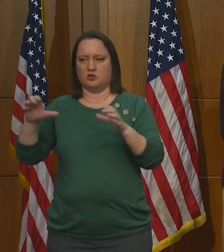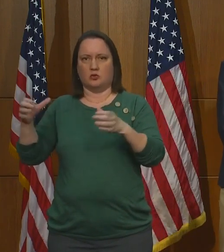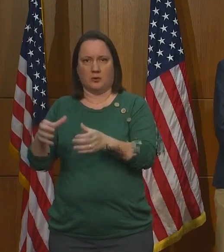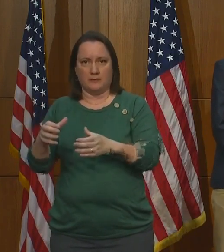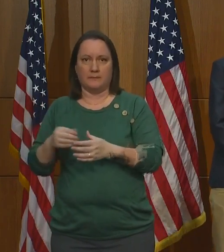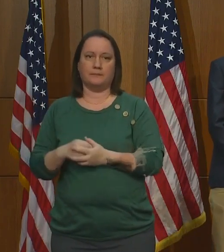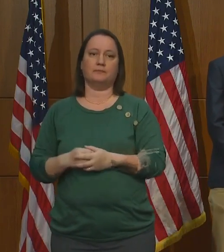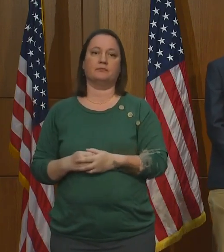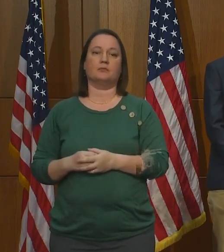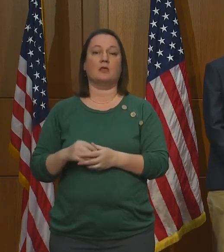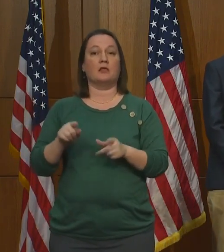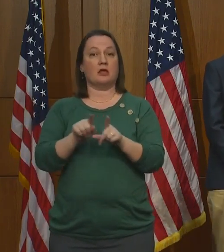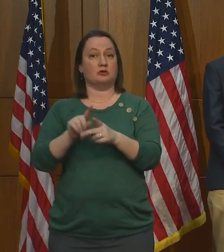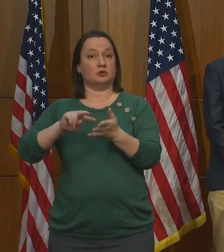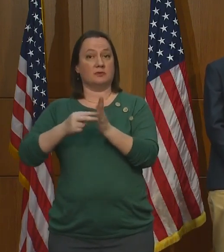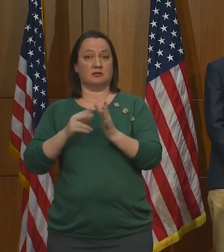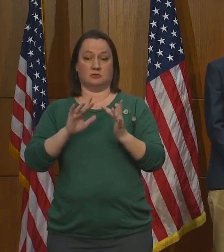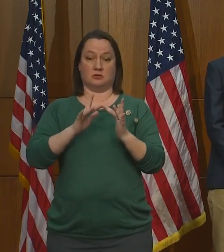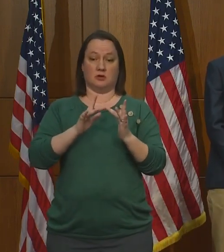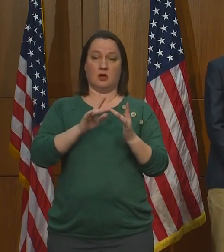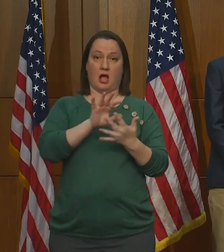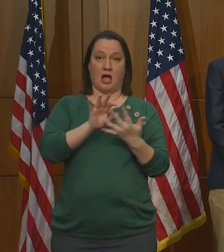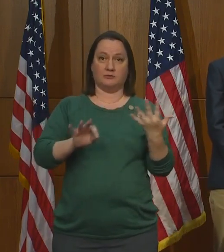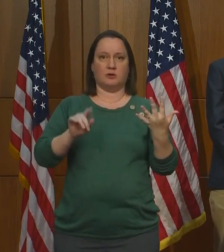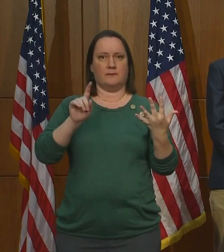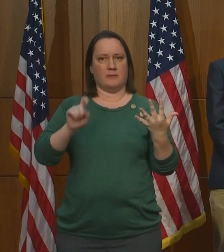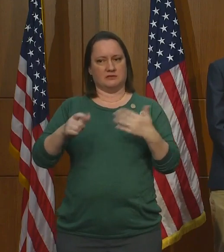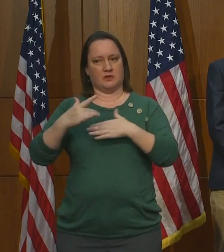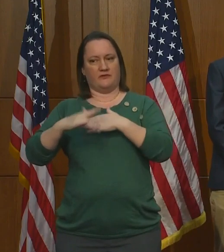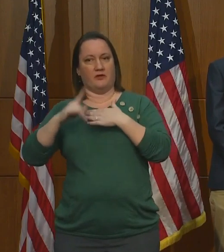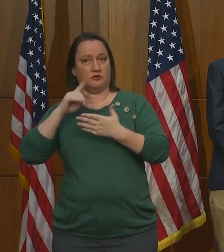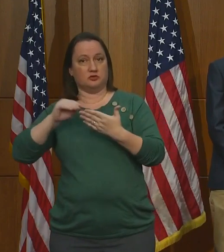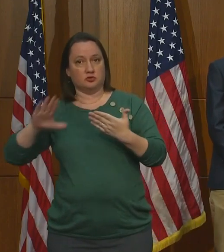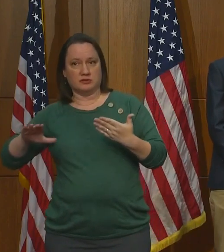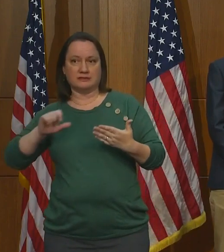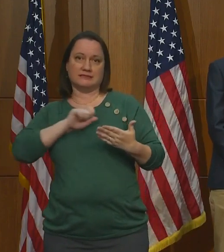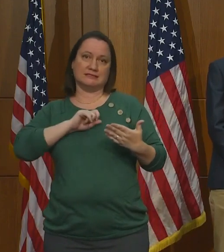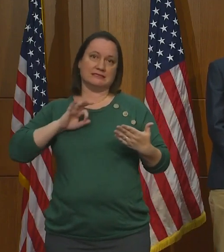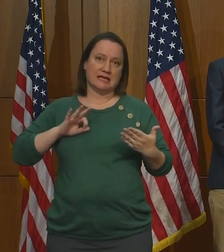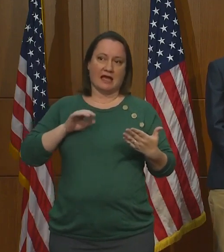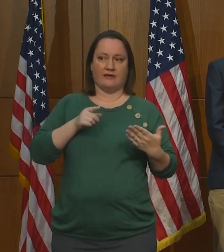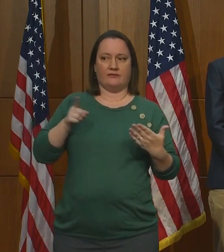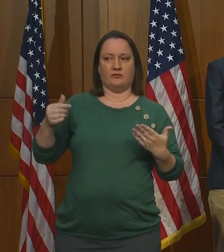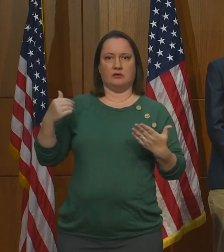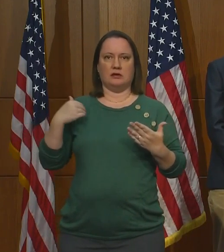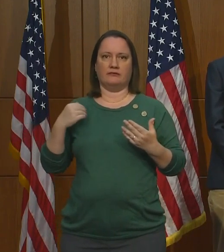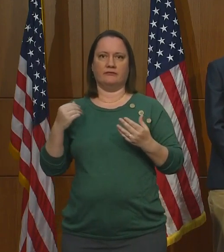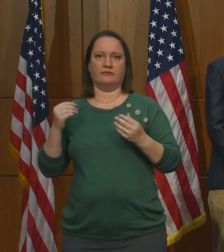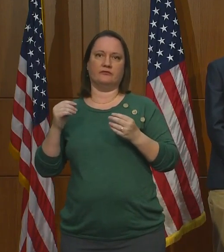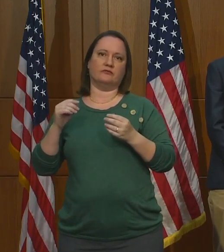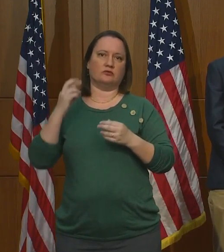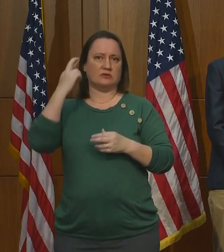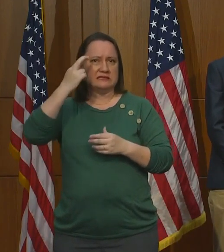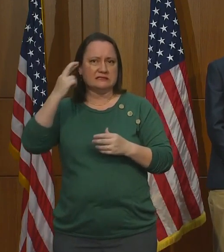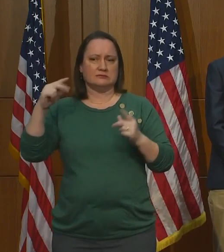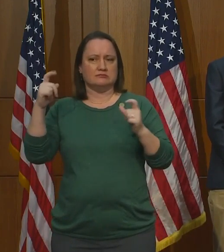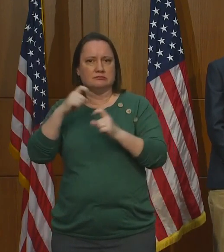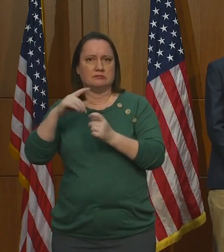FOR THE PHYSICAL DISTANCING LIMITED MEXICAN GROUPS AND SURVEILLANCE THE EMPLOYEE